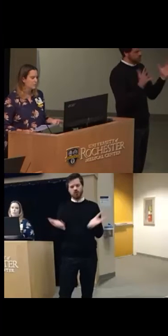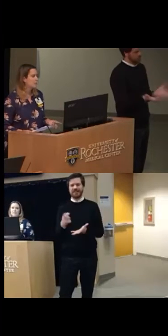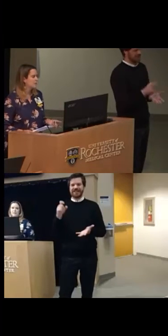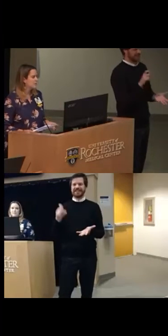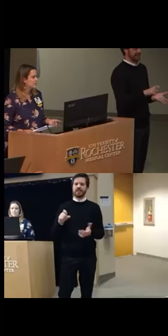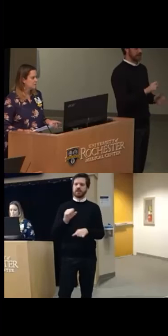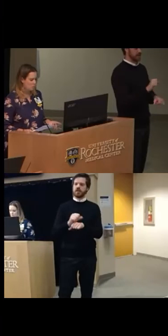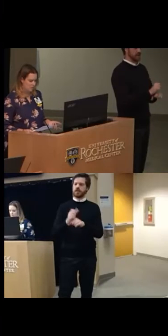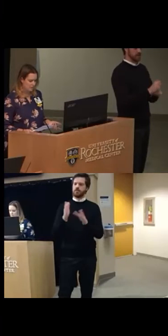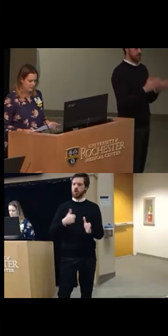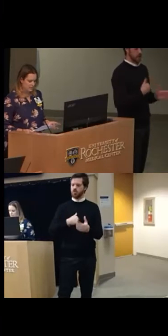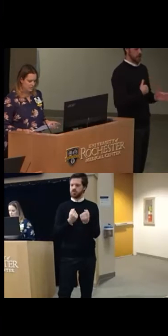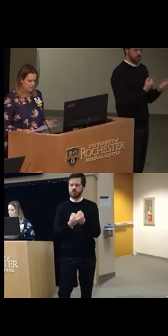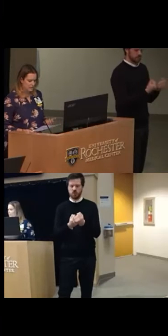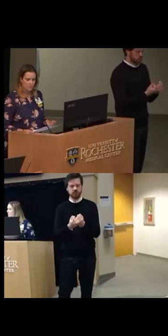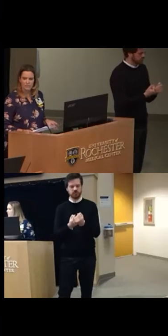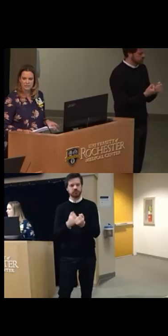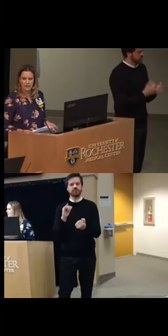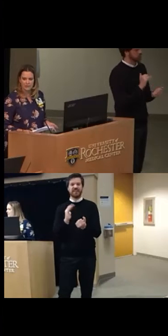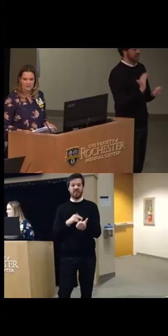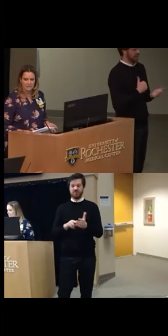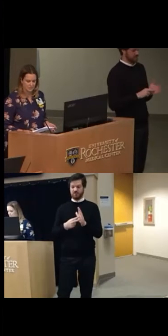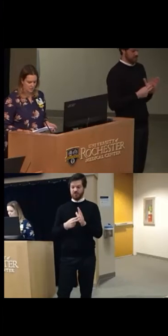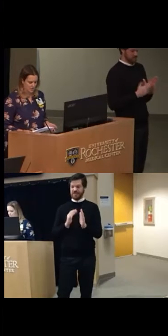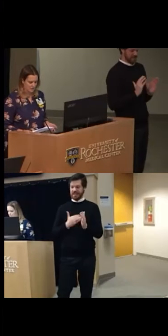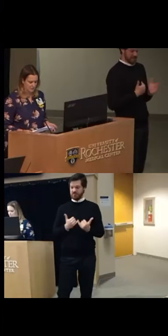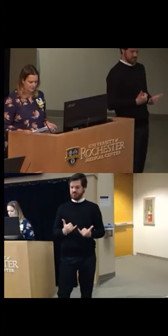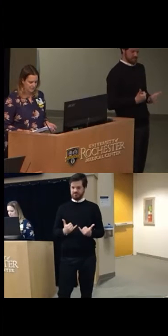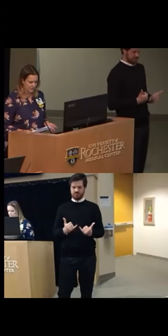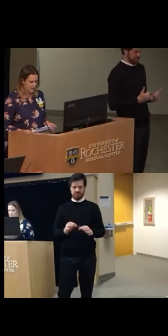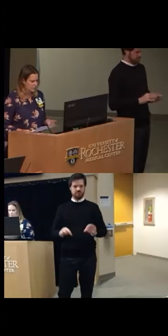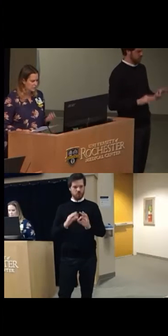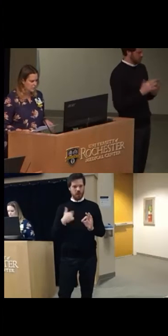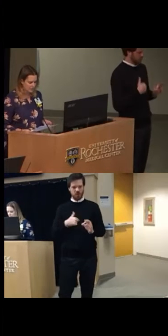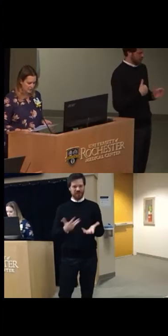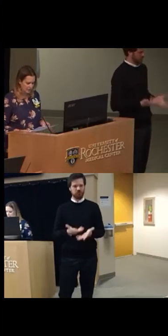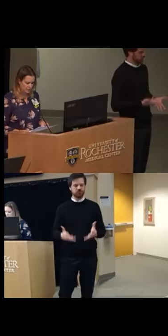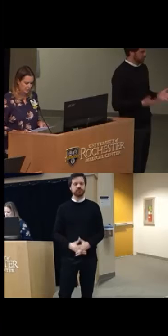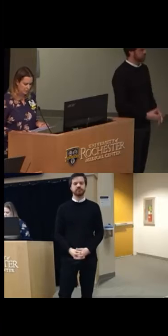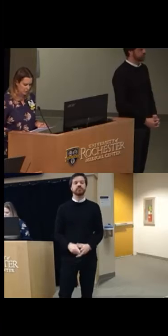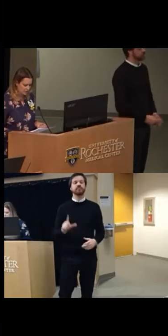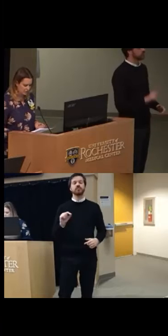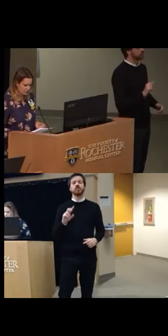employees that we support which are the purpose of our existence of course so in 2022 the US Surgeon